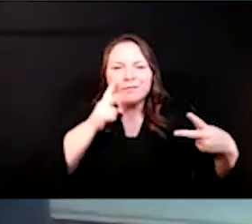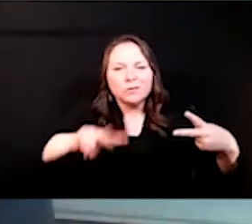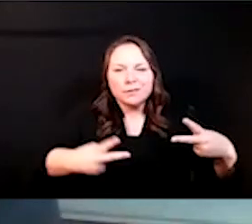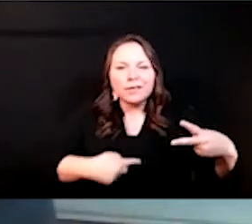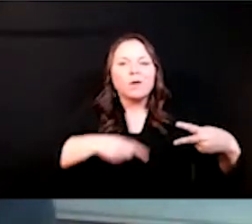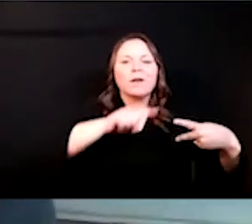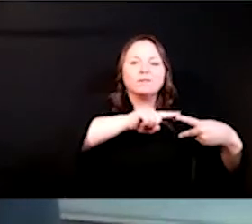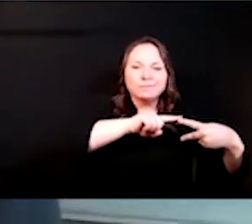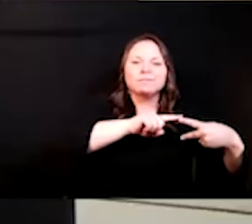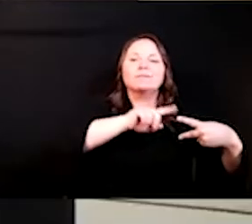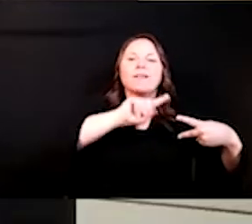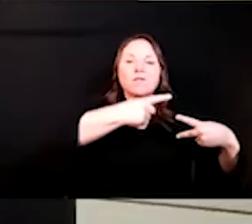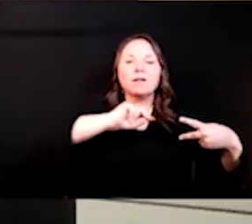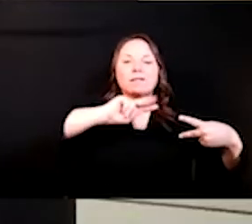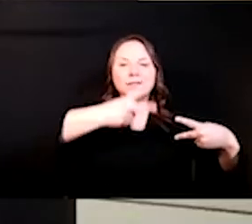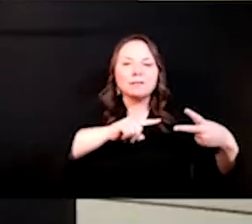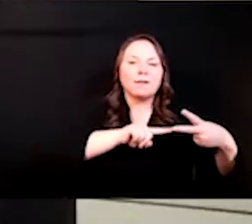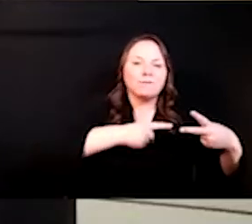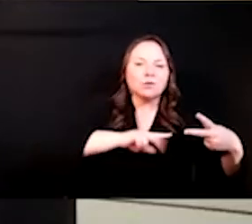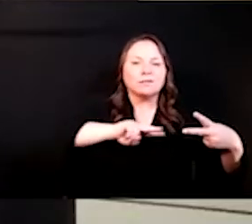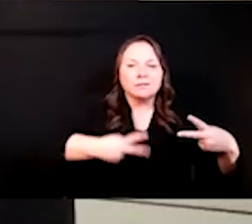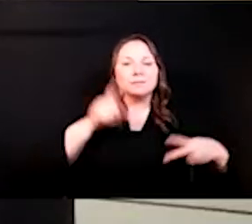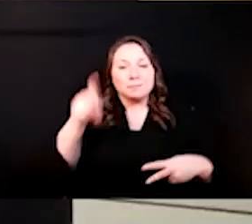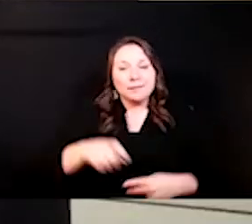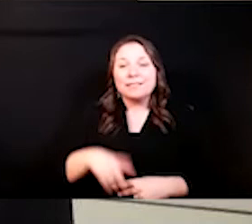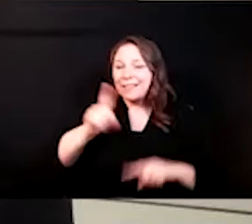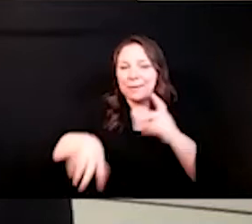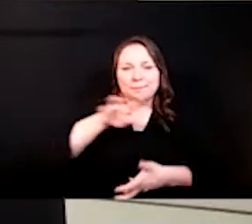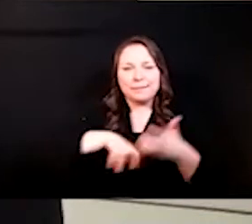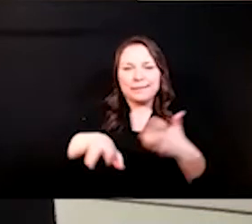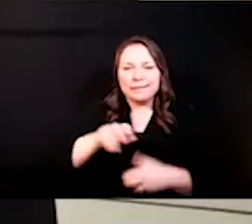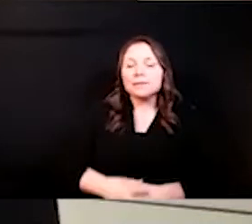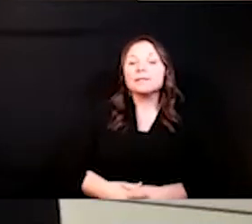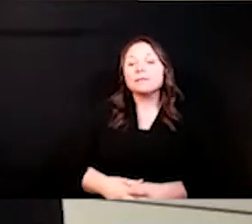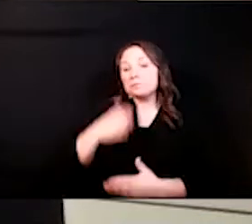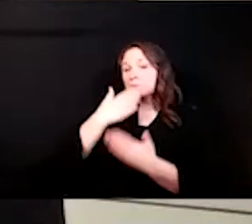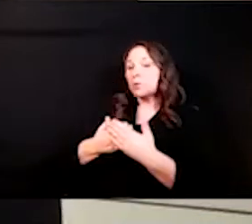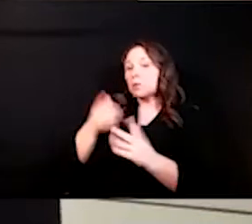YET THAT THE VACCINES CAN BE MIXED. » EXCELLENT POINT THERE. WHEN IT COMES TO-- WHICH BRINGS US